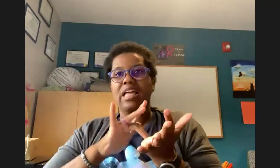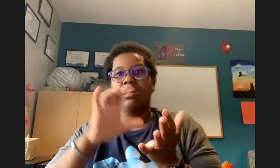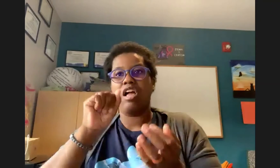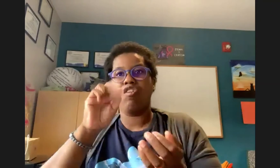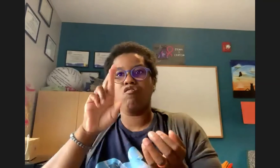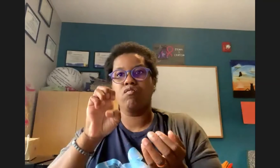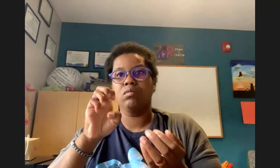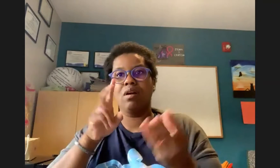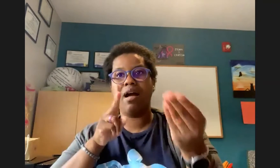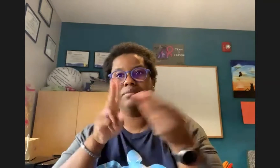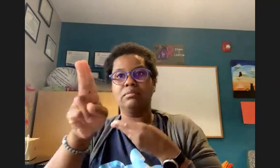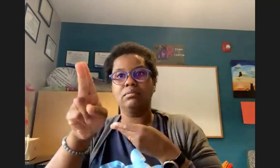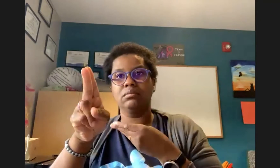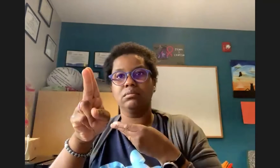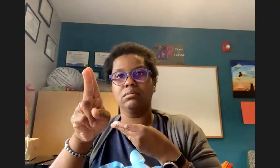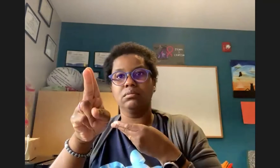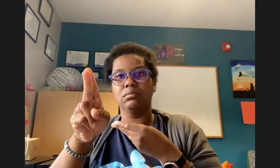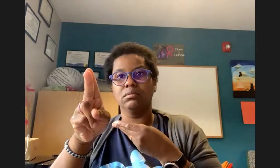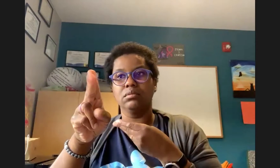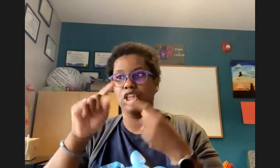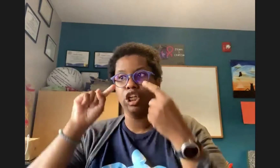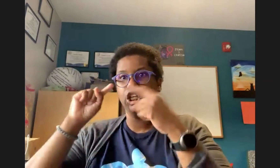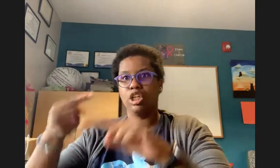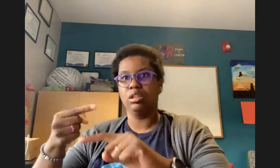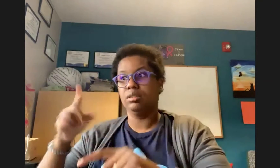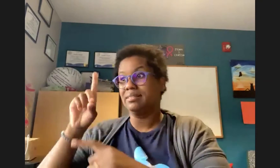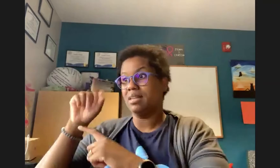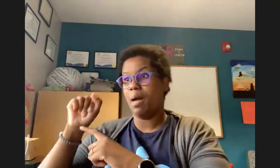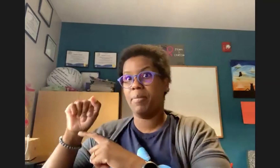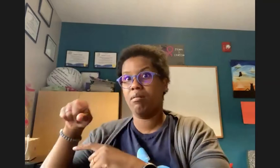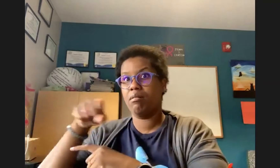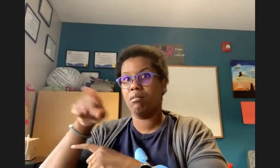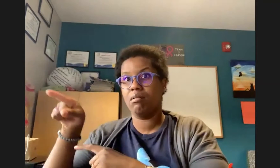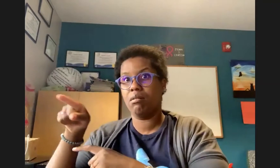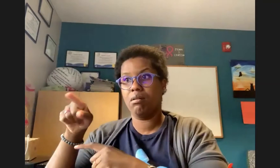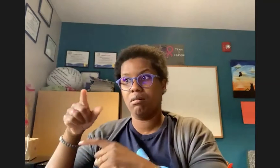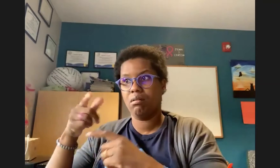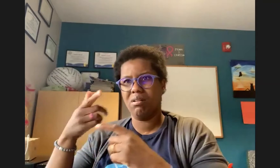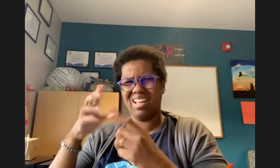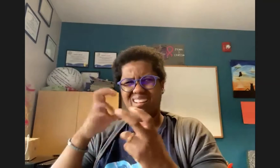Look at Medicare. Those cuts are hurting people with disabilities.